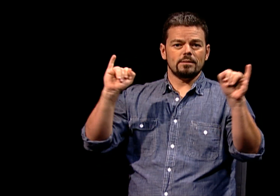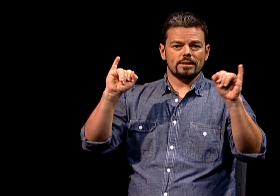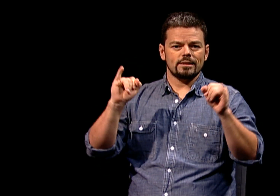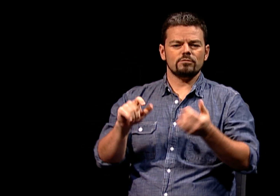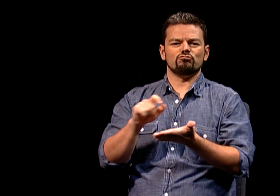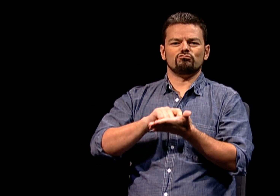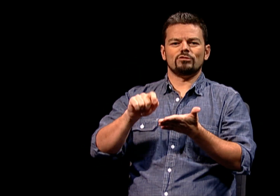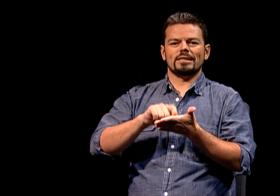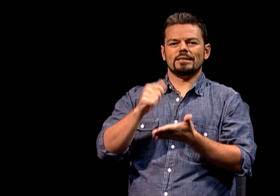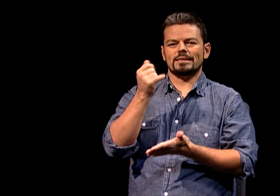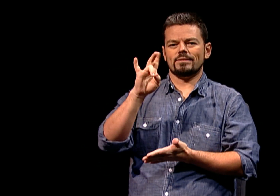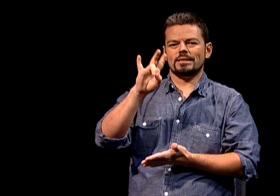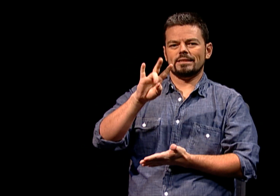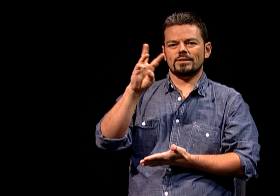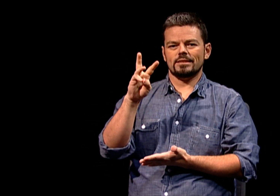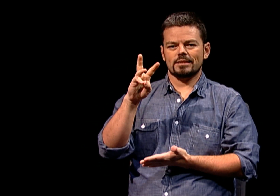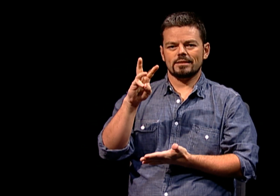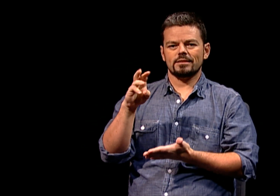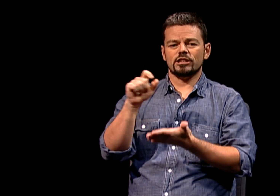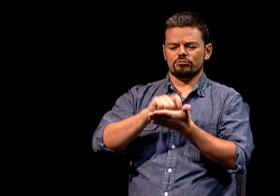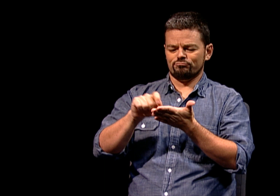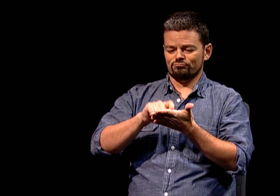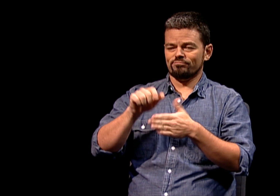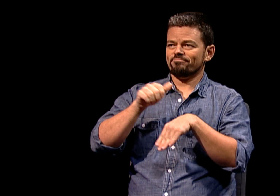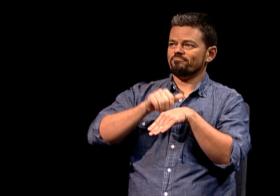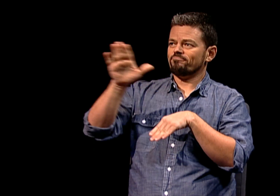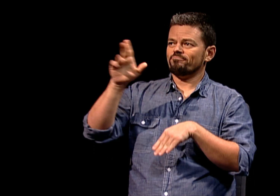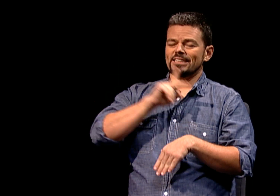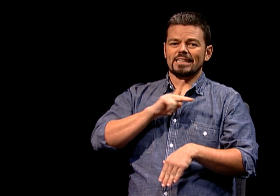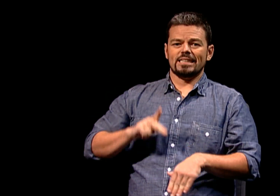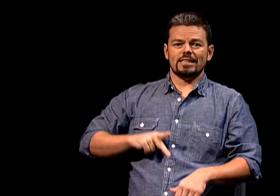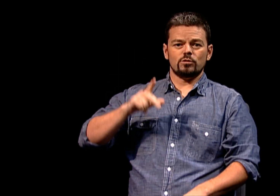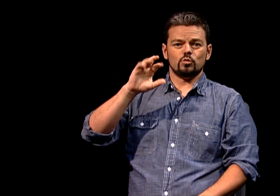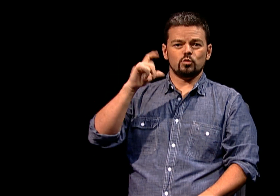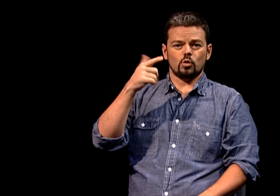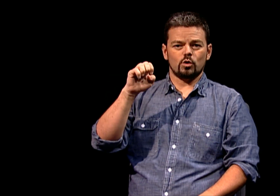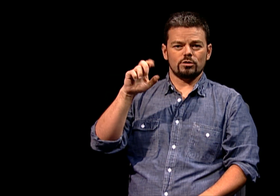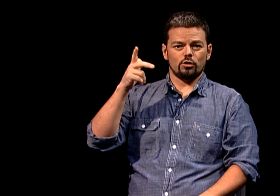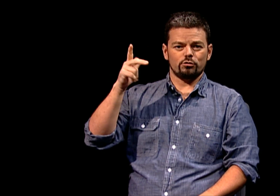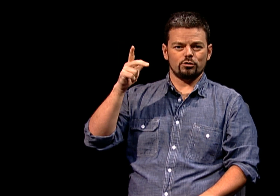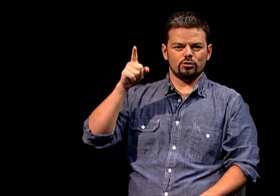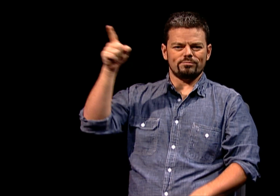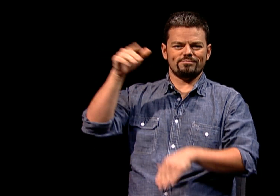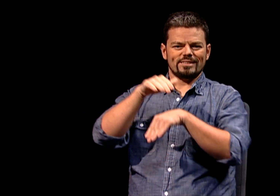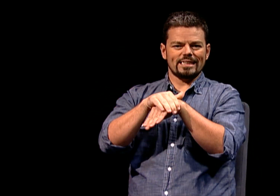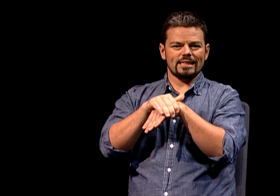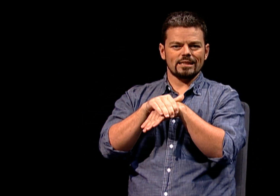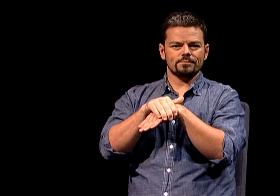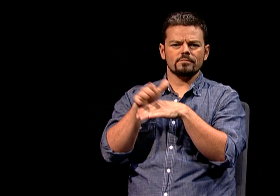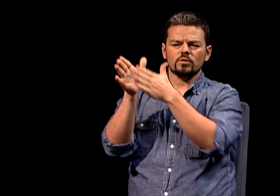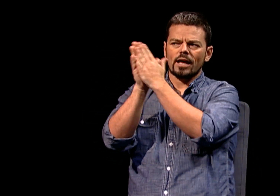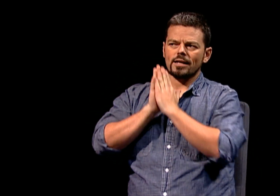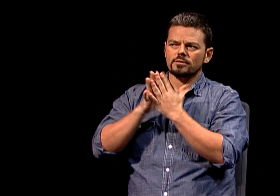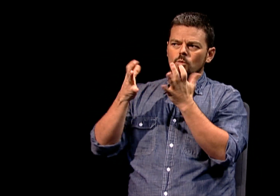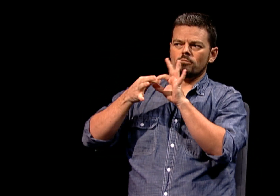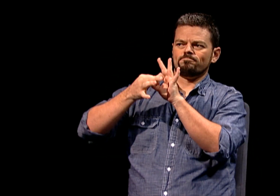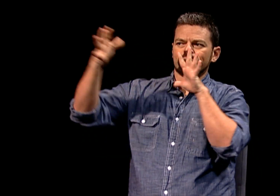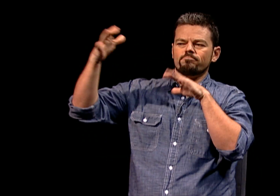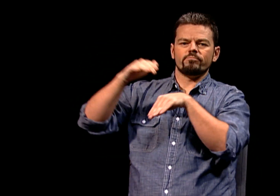THE DECLARATION OF INDEPENDENCE WRITTEN IN 1776 WAS DRAFTED AND SENT TO KING GEORGE III OF ENGLAND